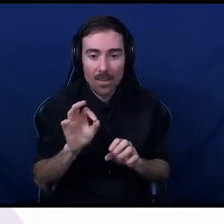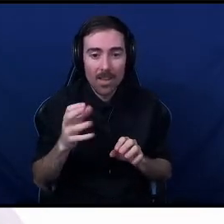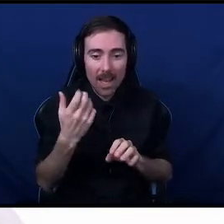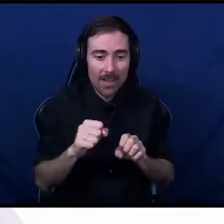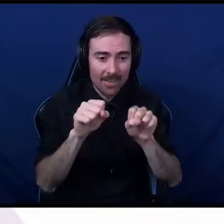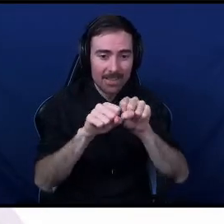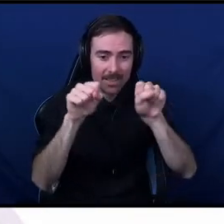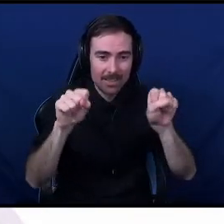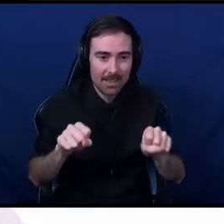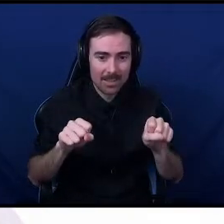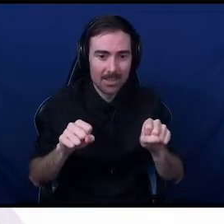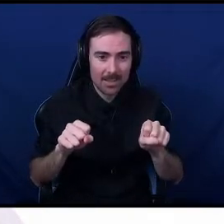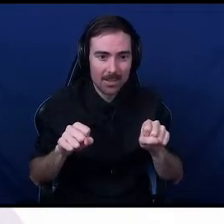you from getting any worse than you were when you went to the